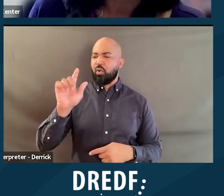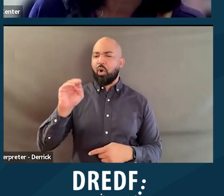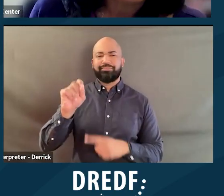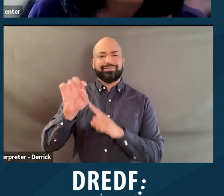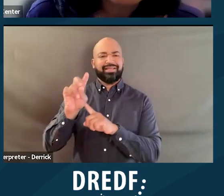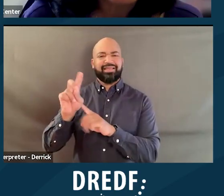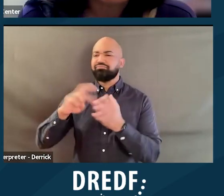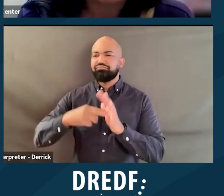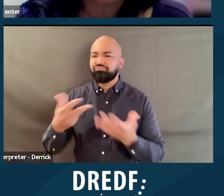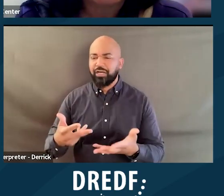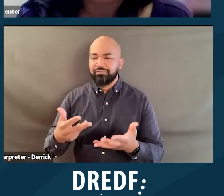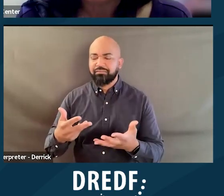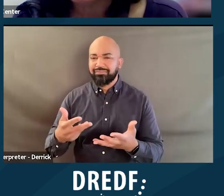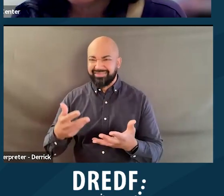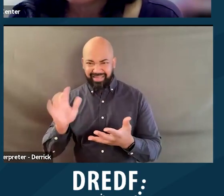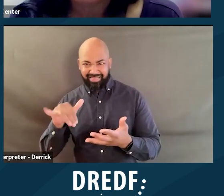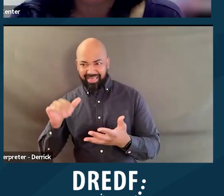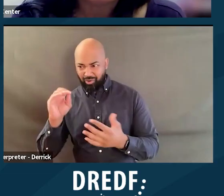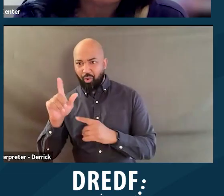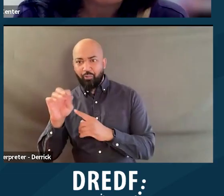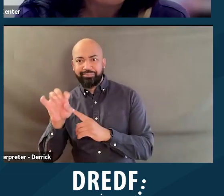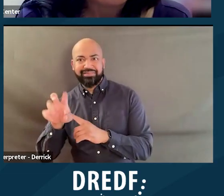So, the topics we're going to cover today in about an hour